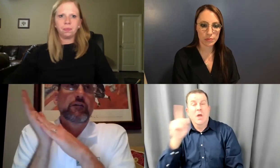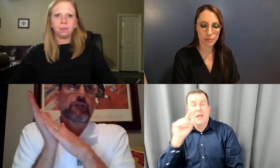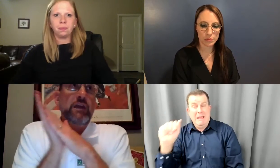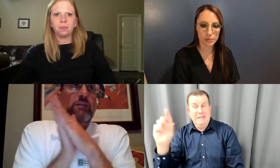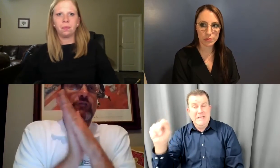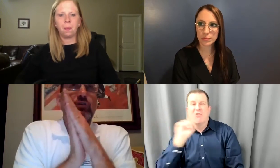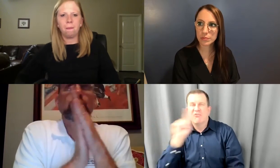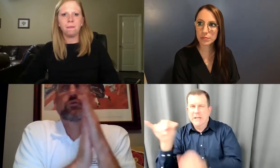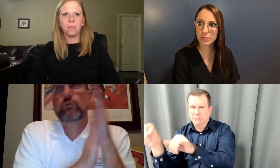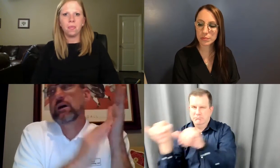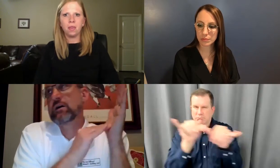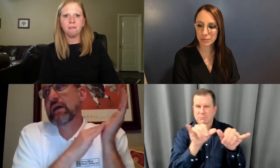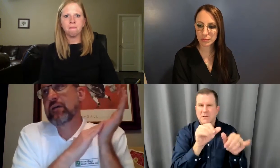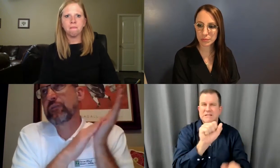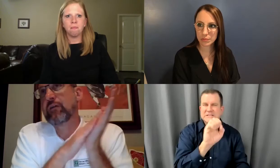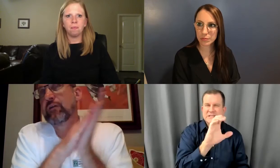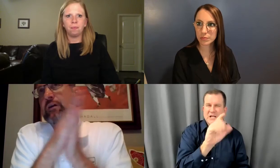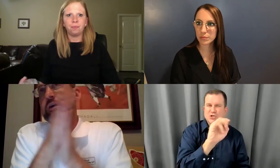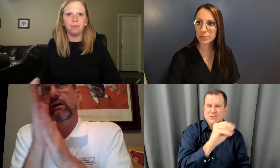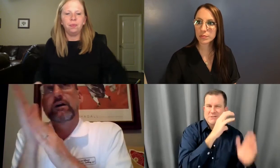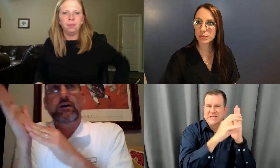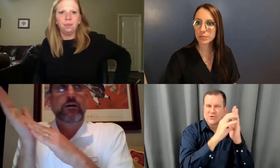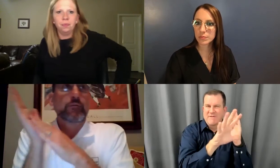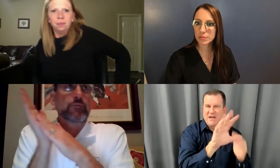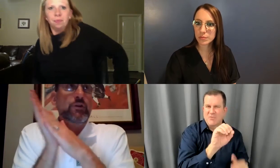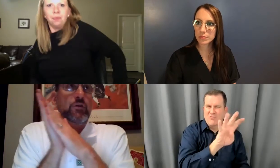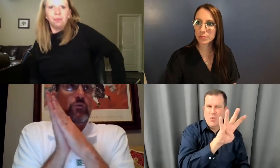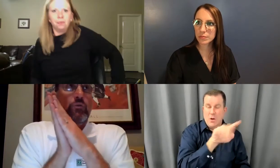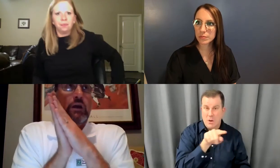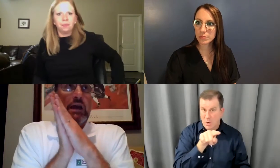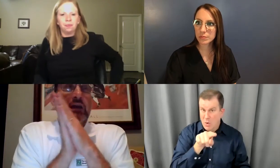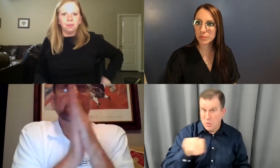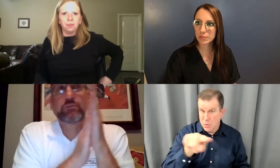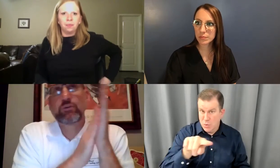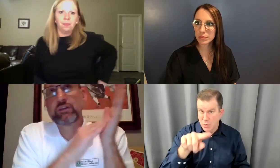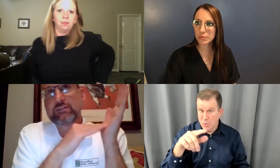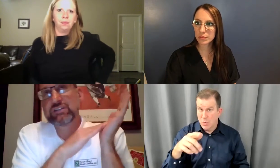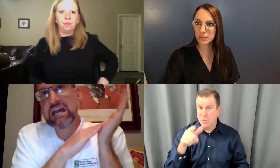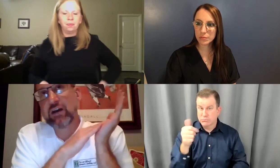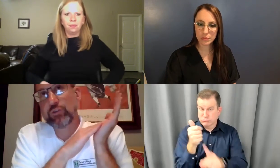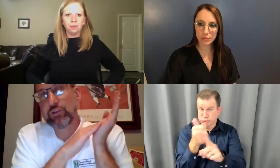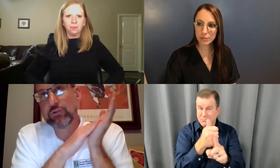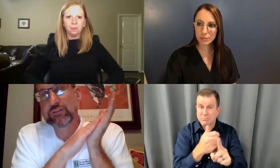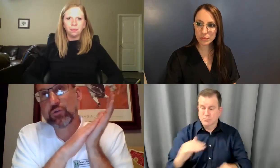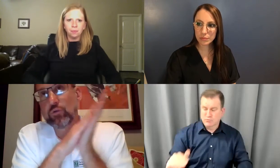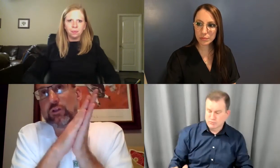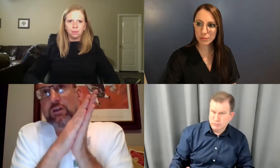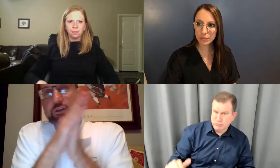if any of you out there had a disability as a child, when you were in school,